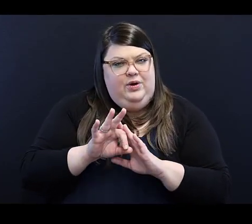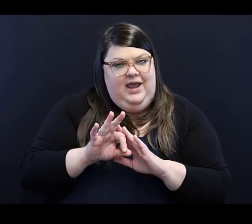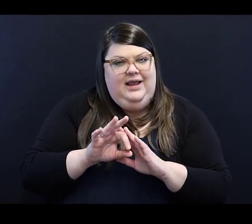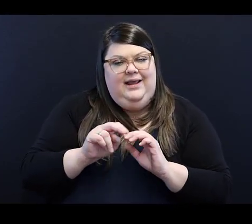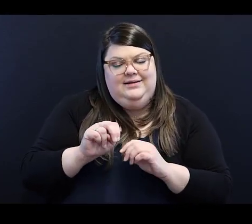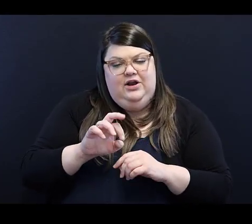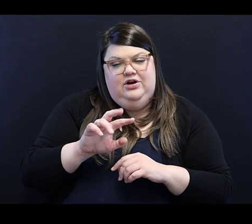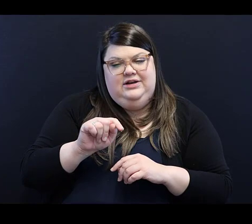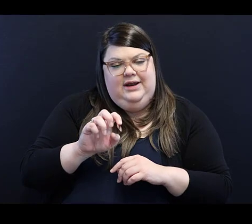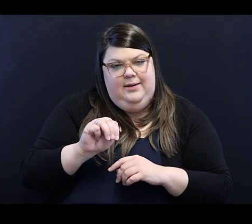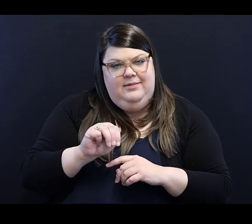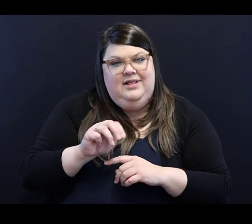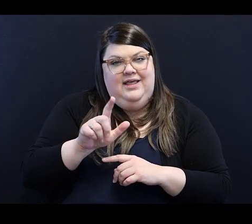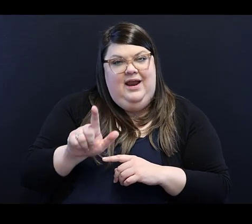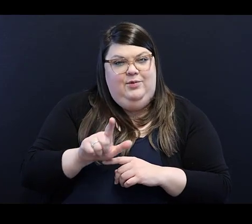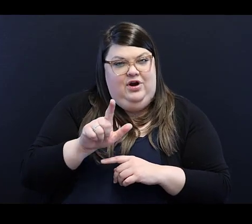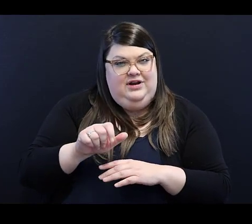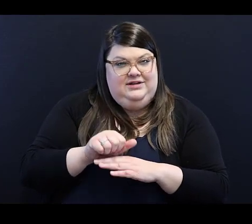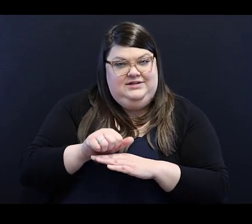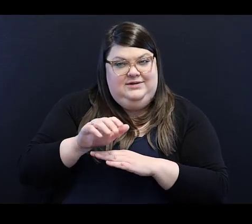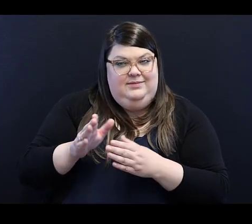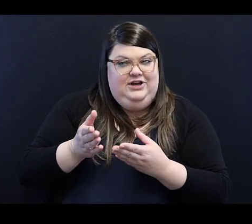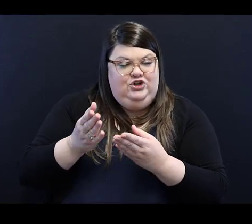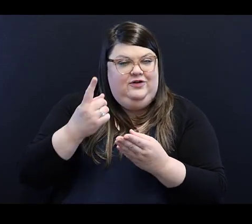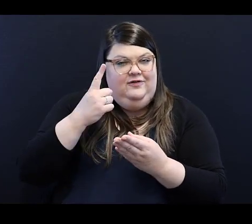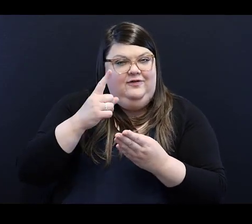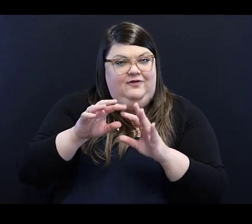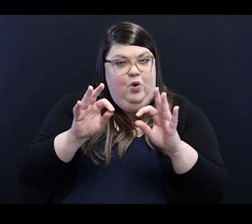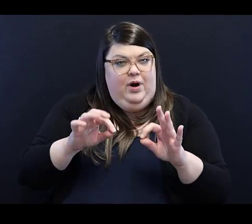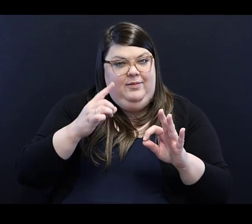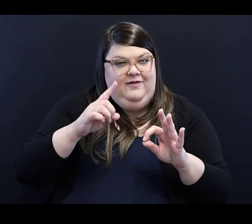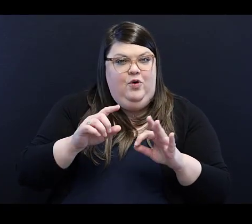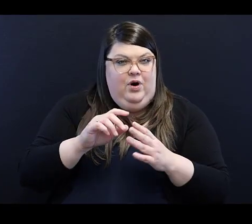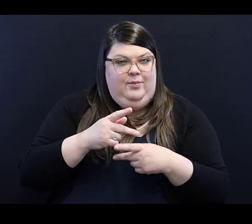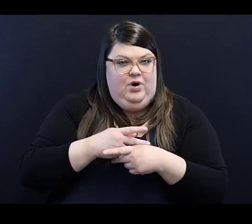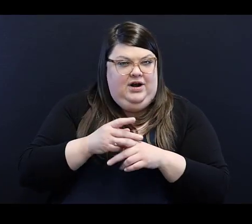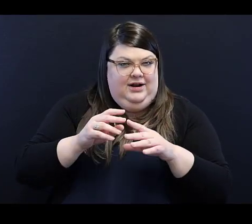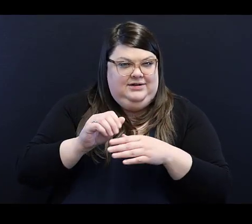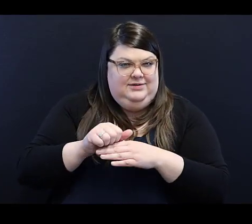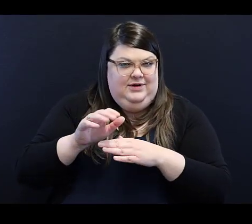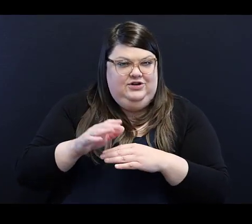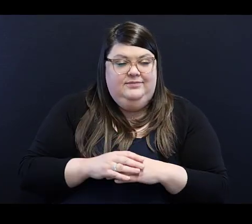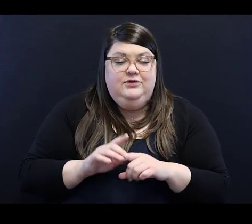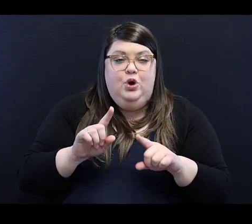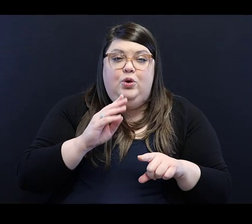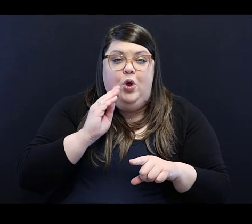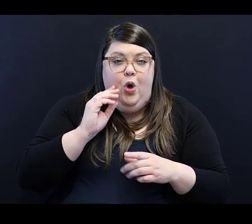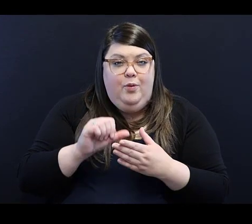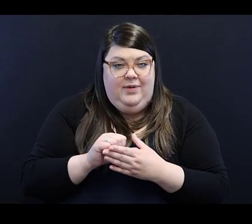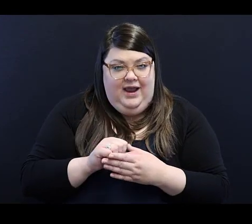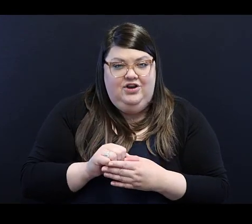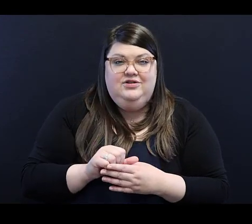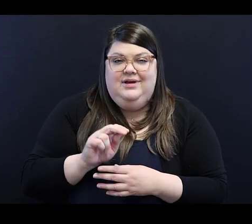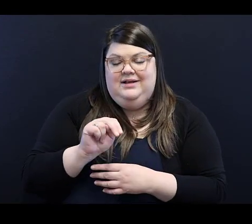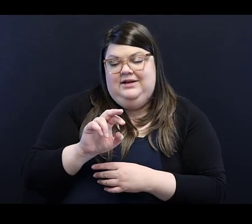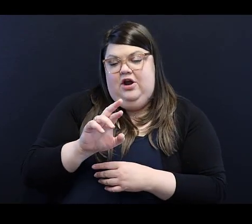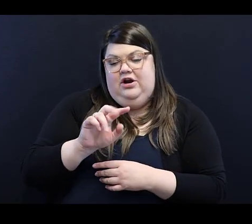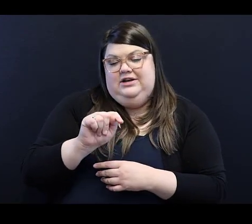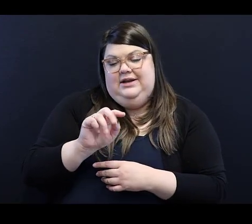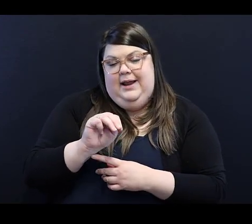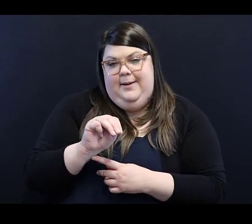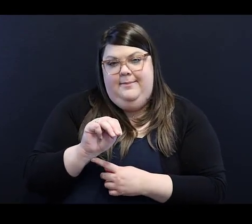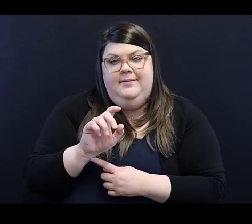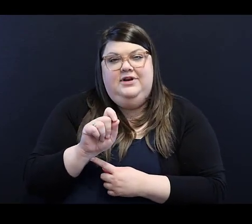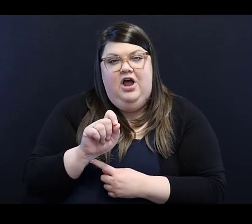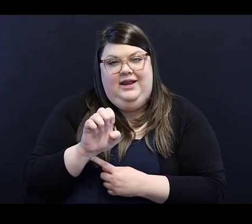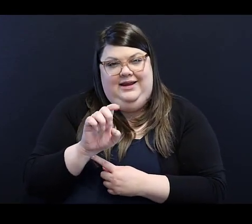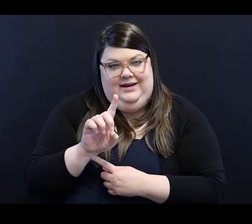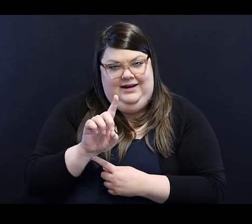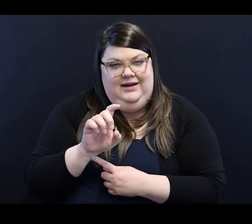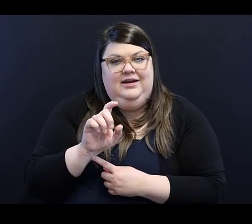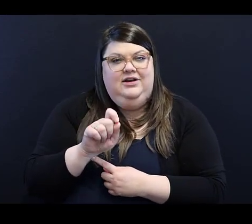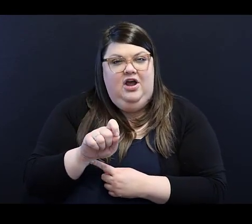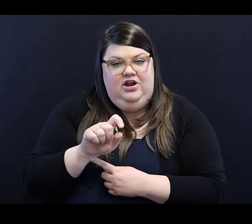online submission form for product submission. Go to the NCRTM homepage by entering ncrtm.ed.gov